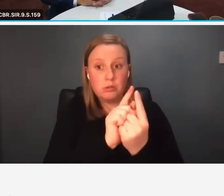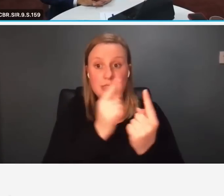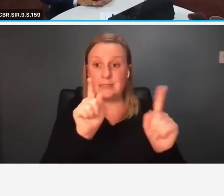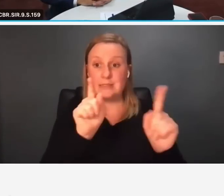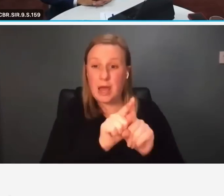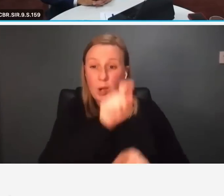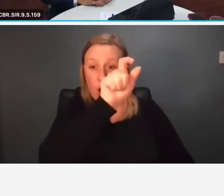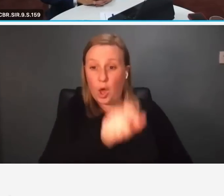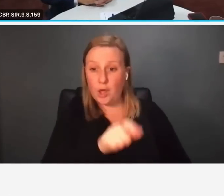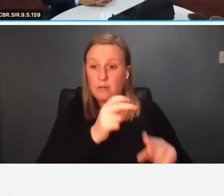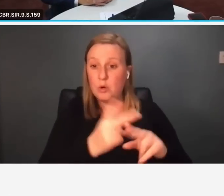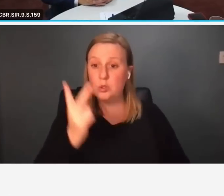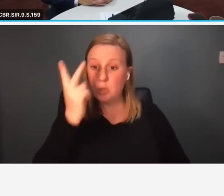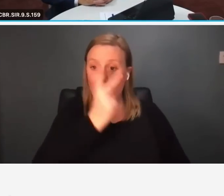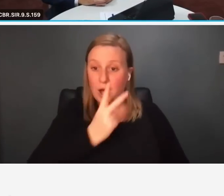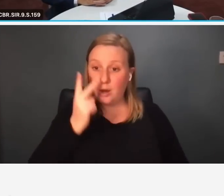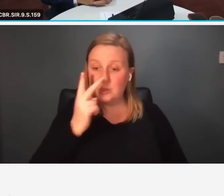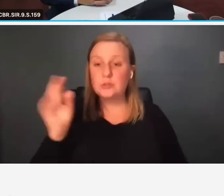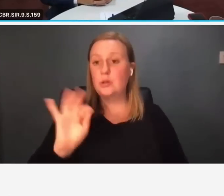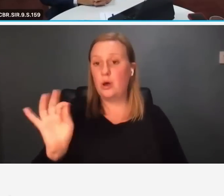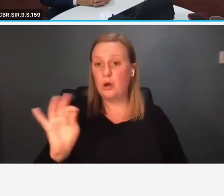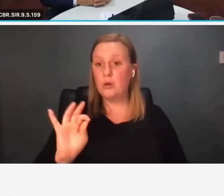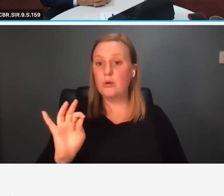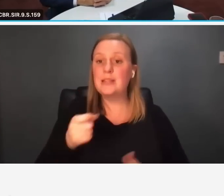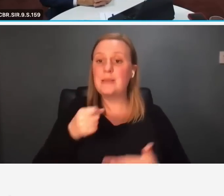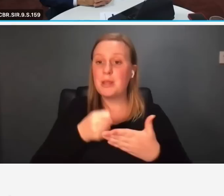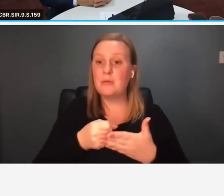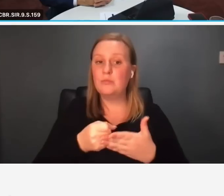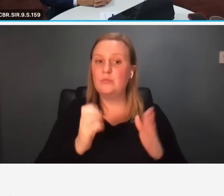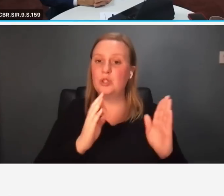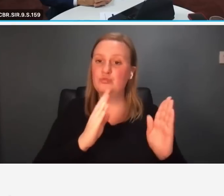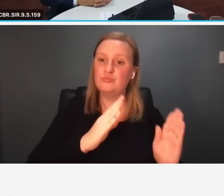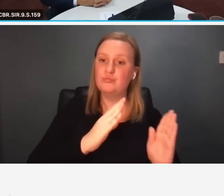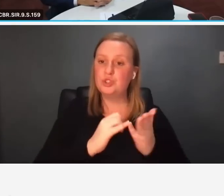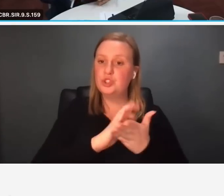So it's a minimum shift time in effect for a worker